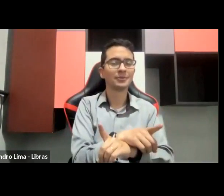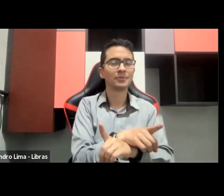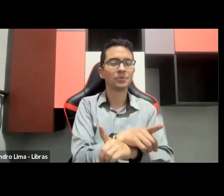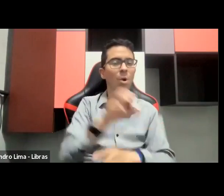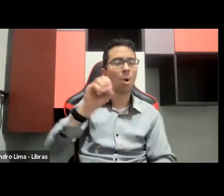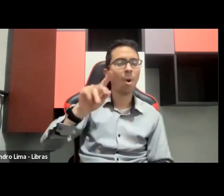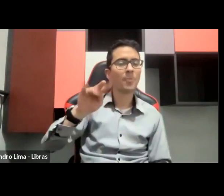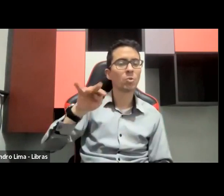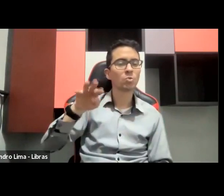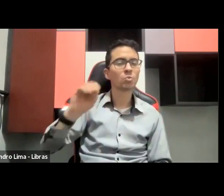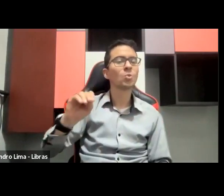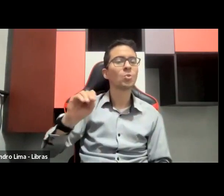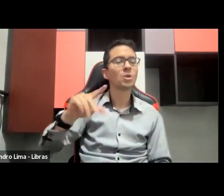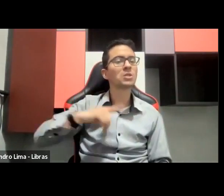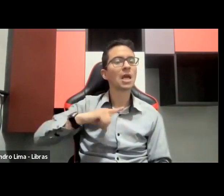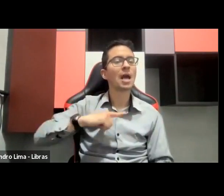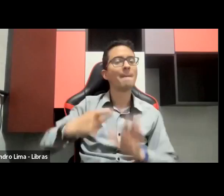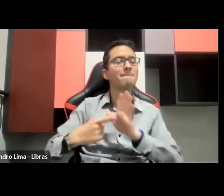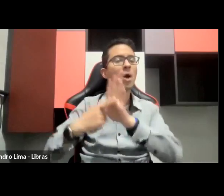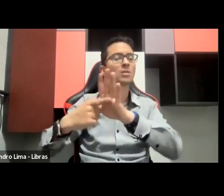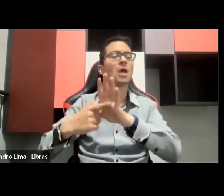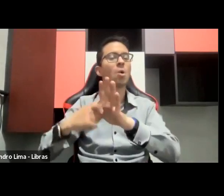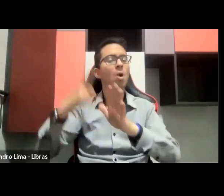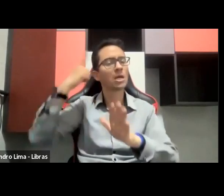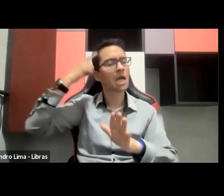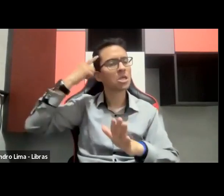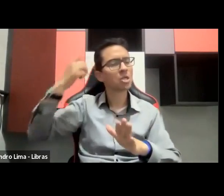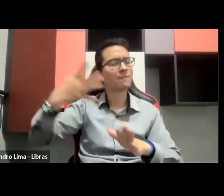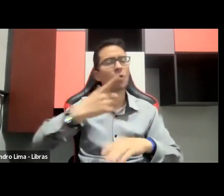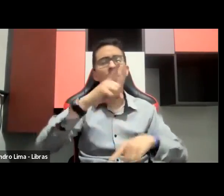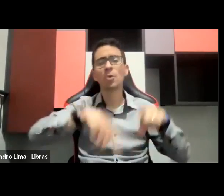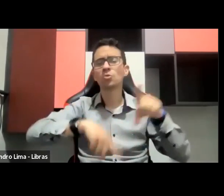, or agree , or a creative project or a creative product would be. , what do you think about it